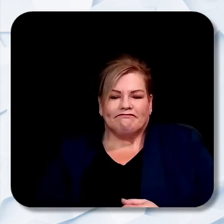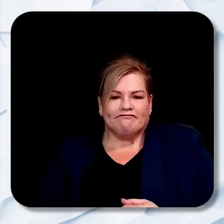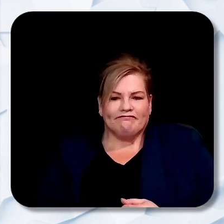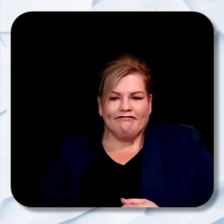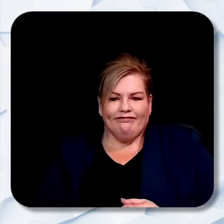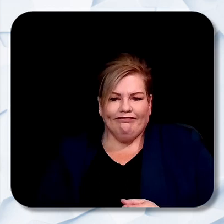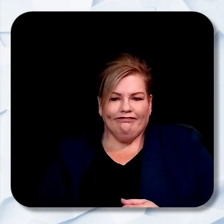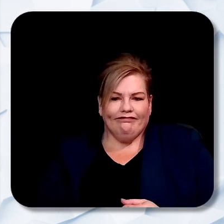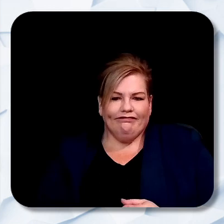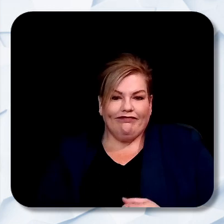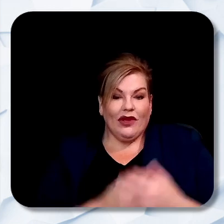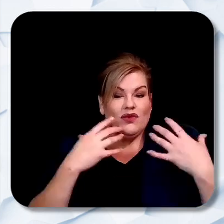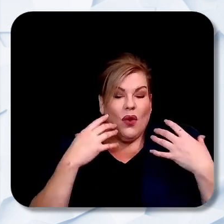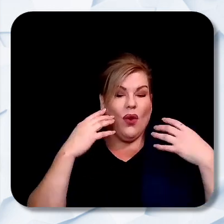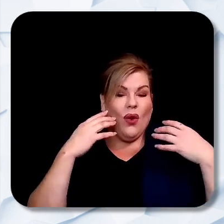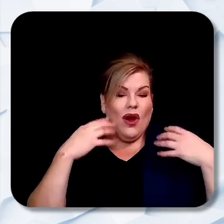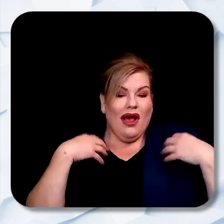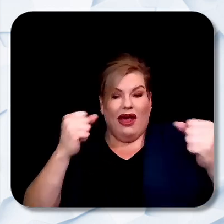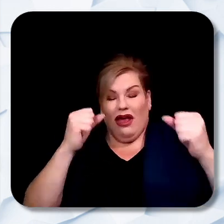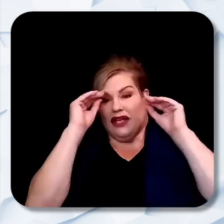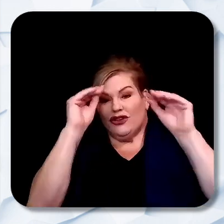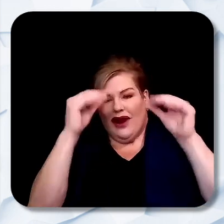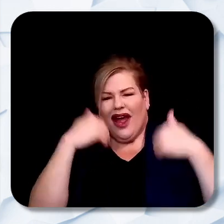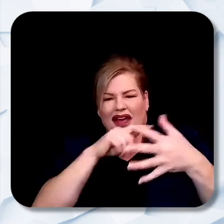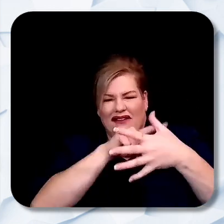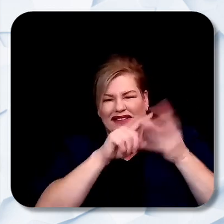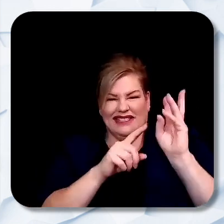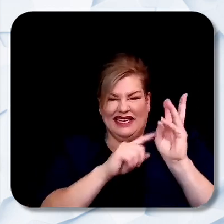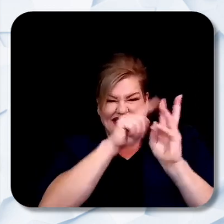So, health education, we have six different content areas, and, as you can see in our